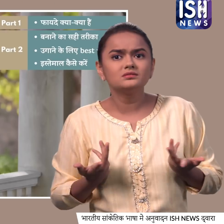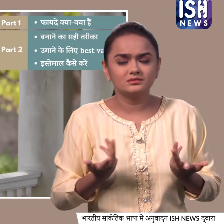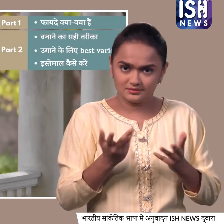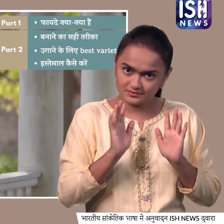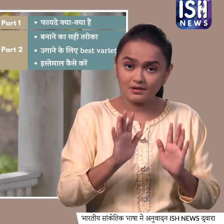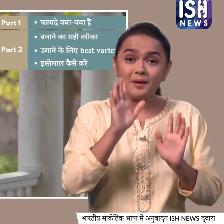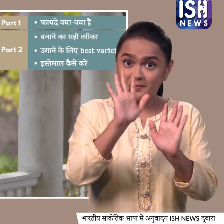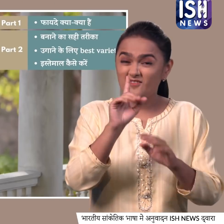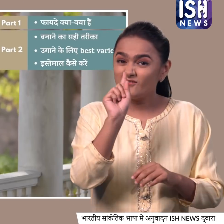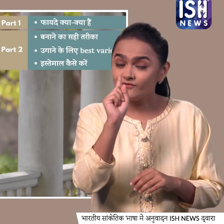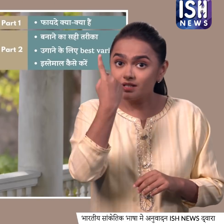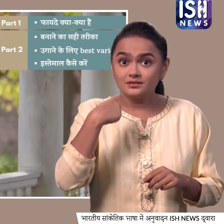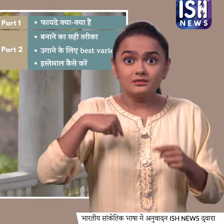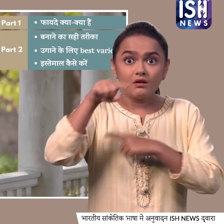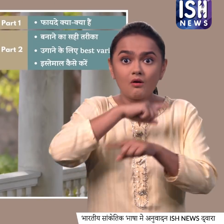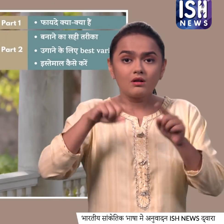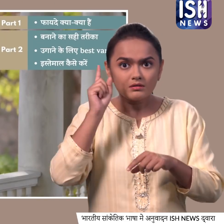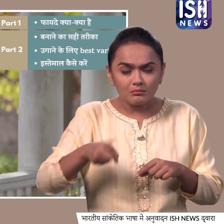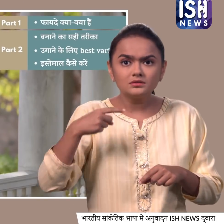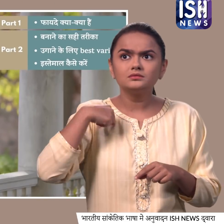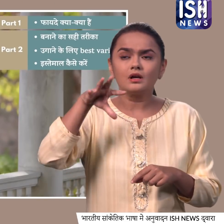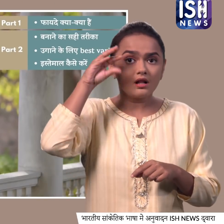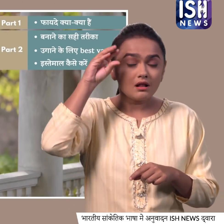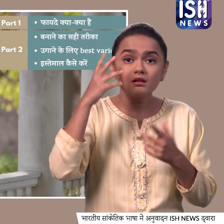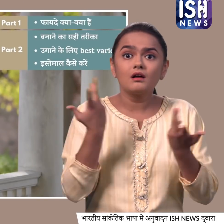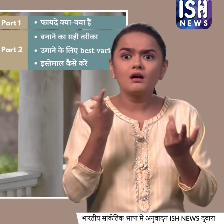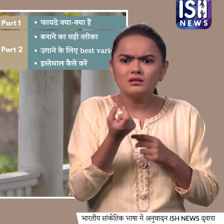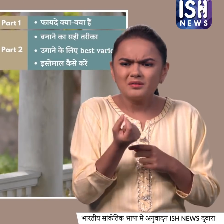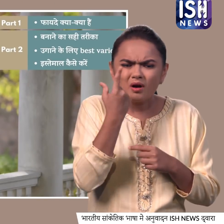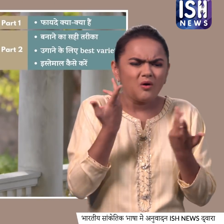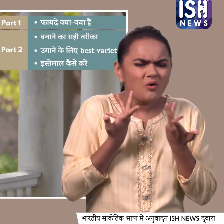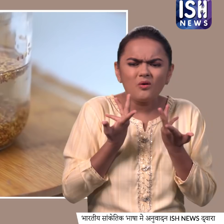But first, let's understand what is a sprout